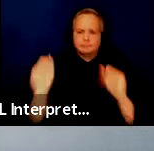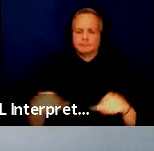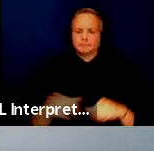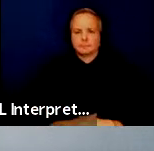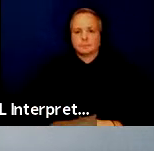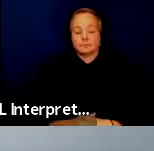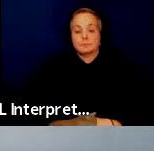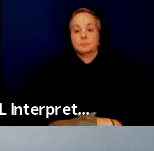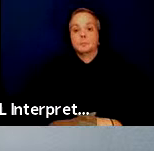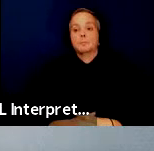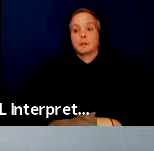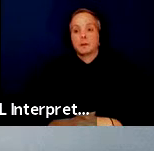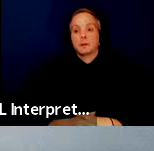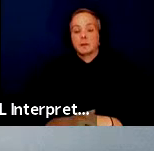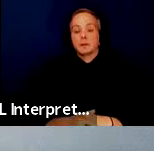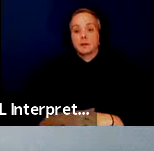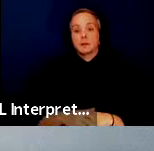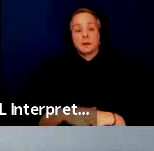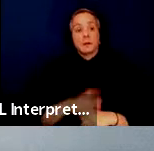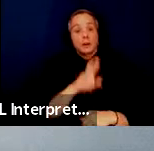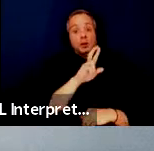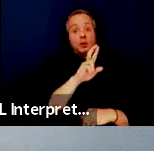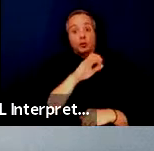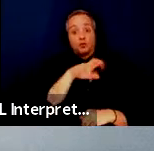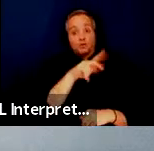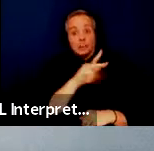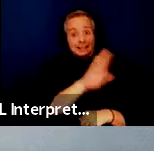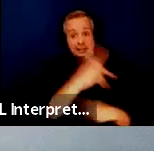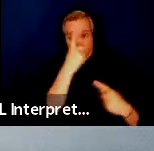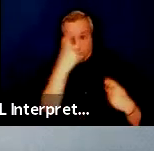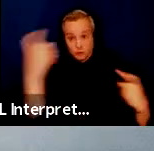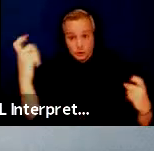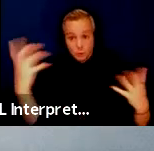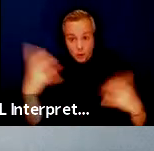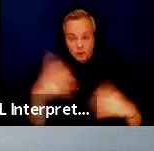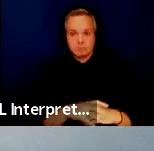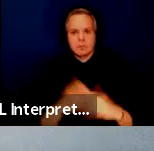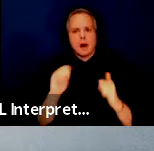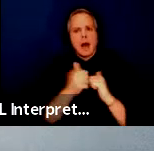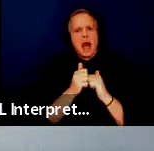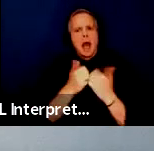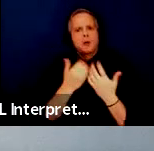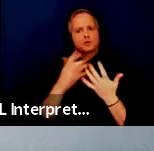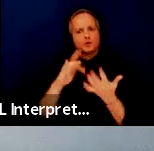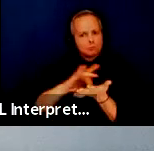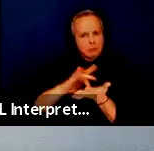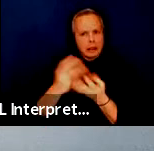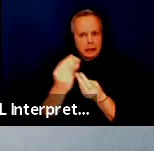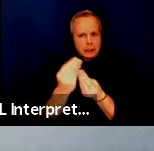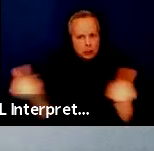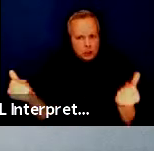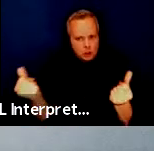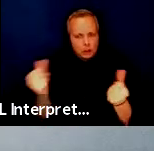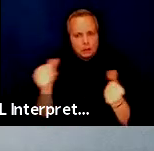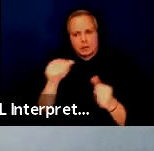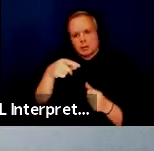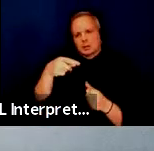RICK'S TWO BIG DREAMS WHEN HE STARTED THE TOUR WERE A CURE FOR PARALYSIS FROM SPINAL CORD INJURY AND TO REMOVE BARRIERS